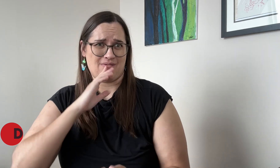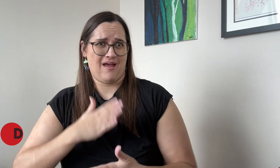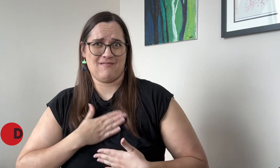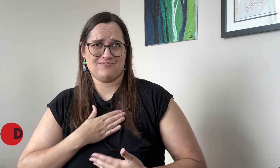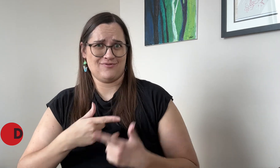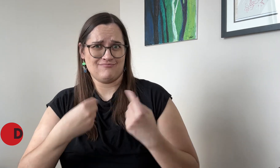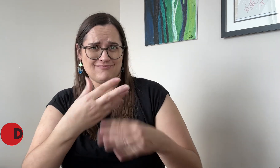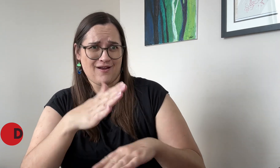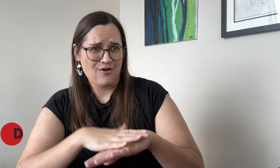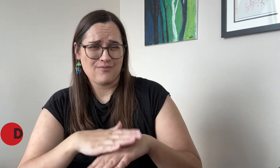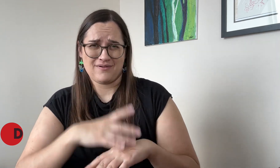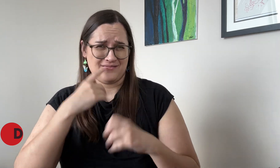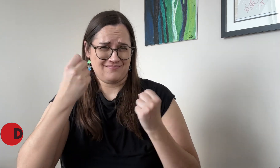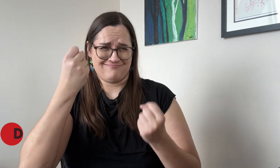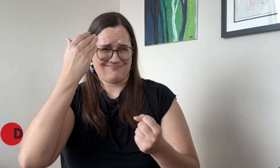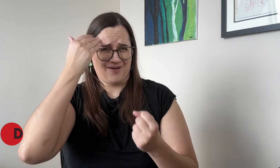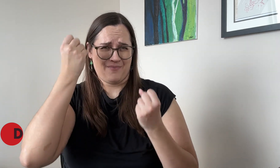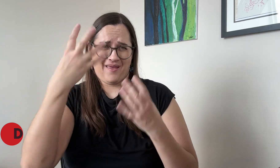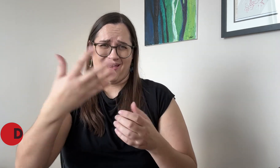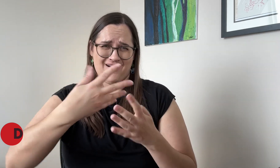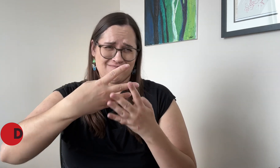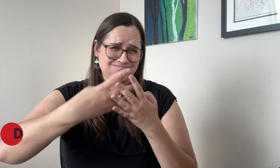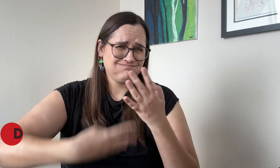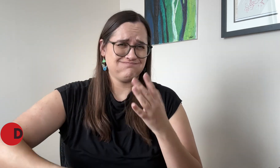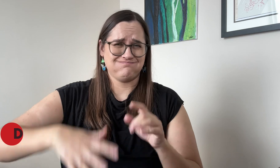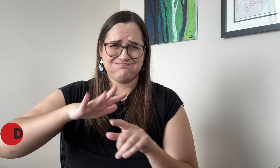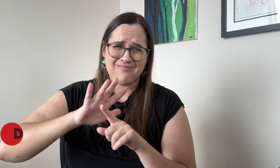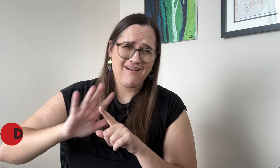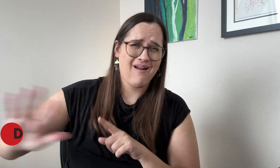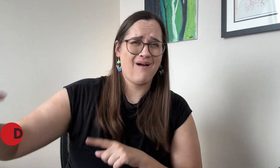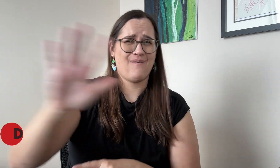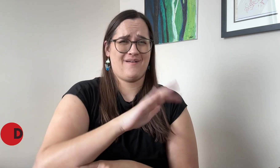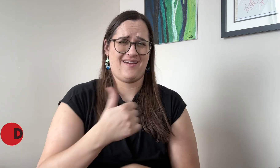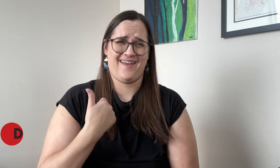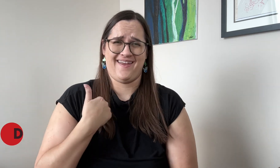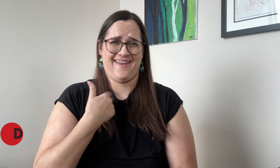we'd be more than happy to consult. There are many such Deaf organizations